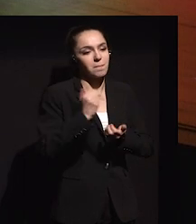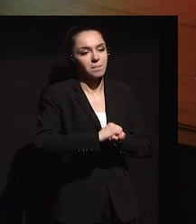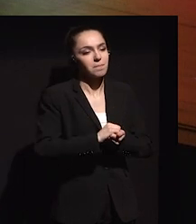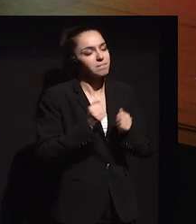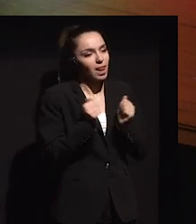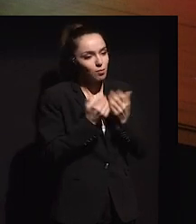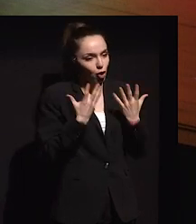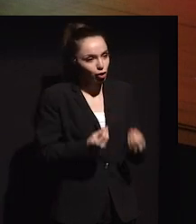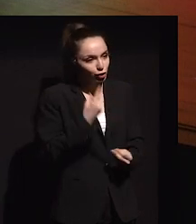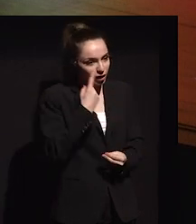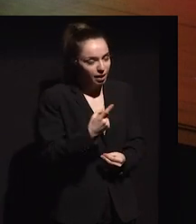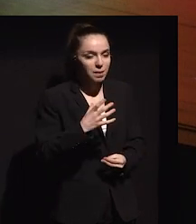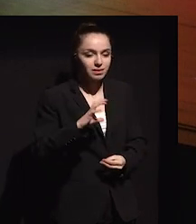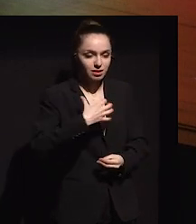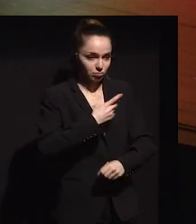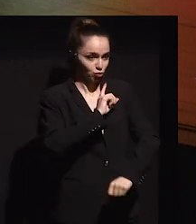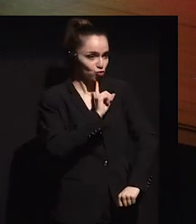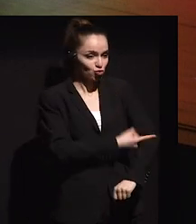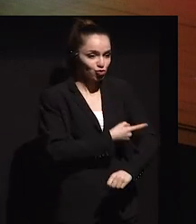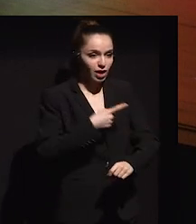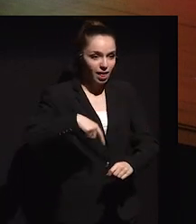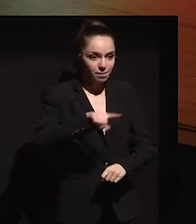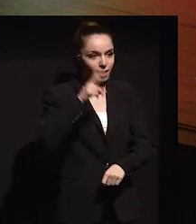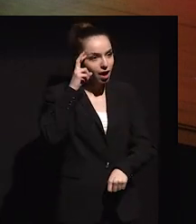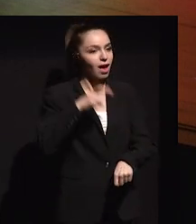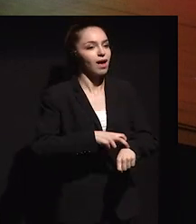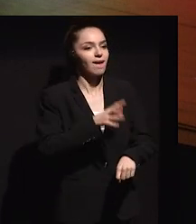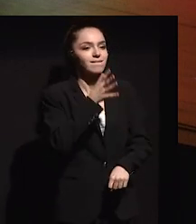and make us think of the power within us.